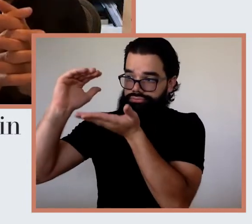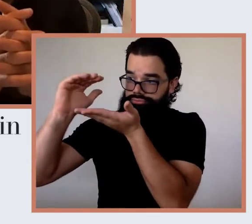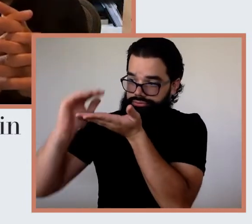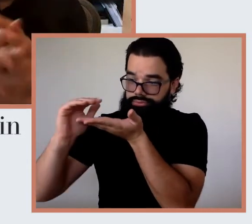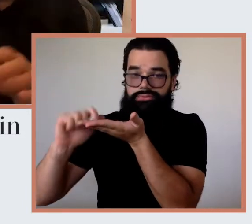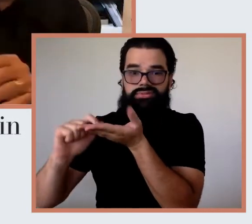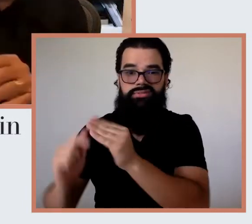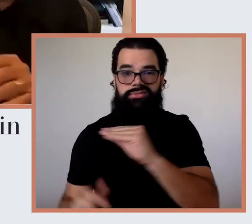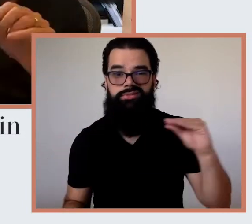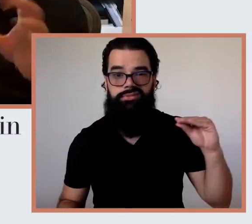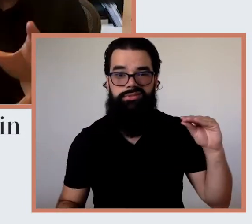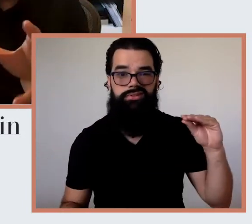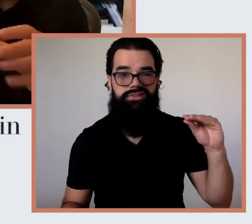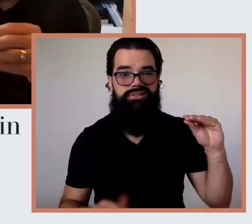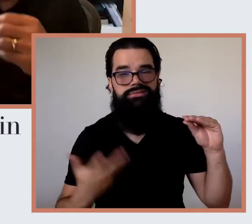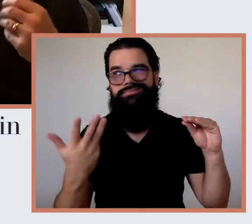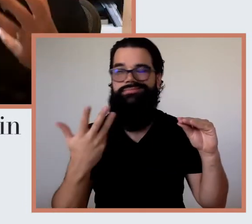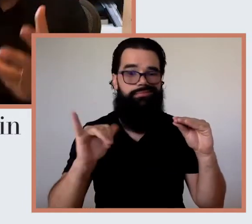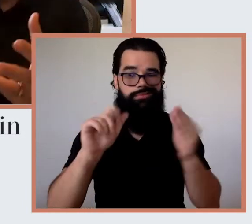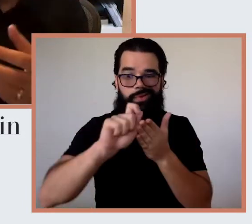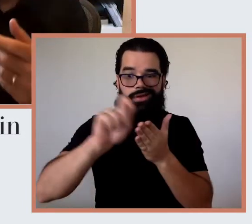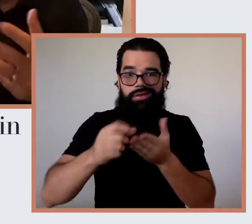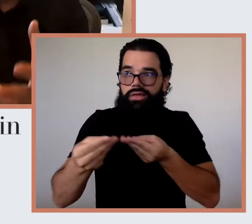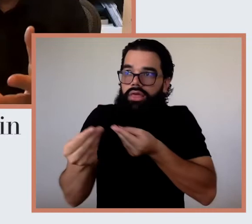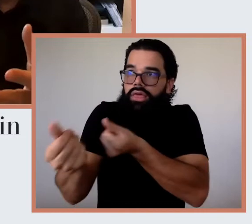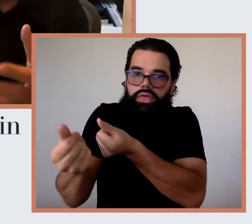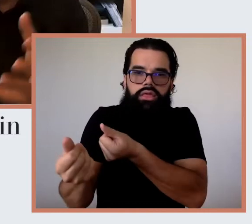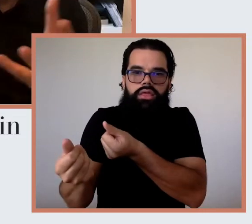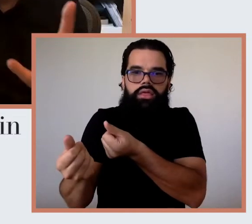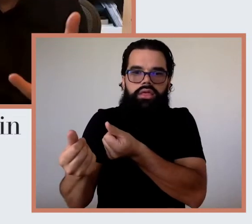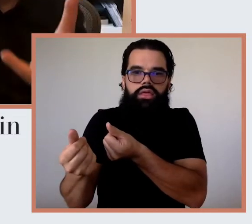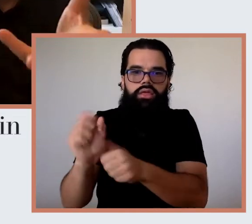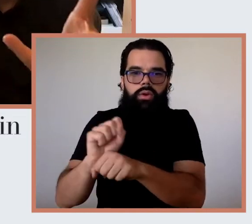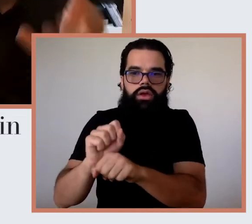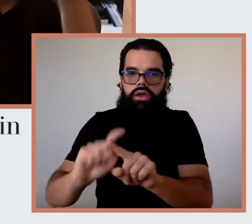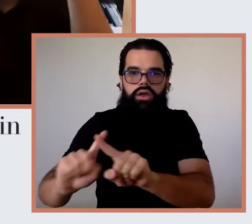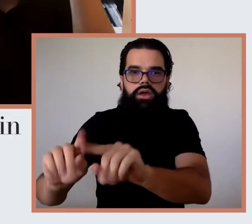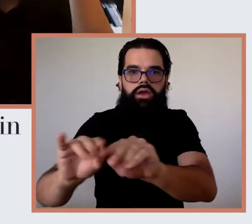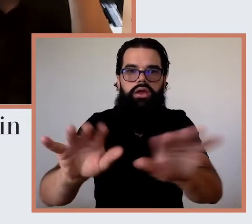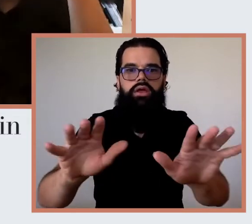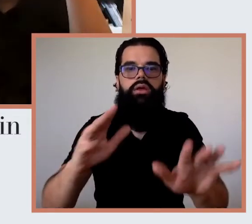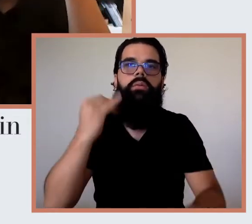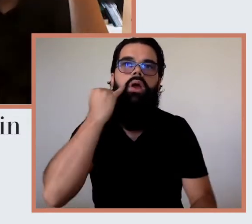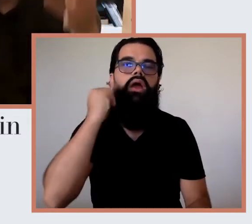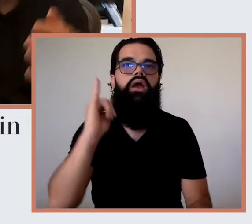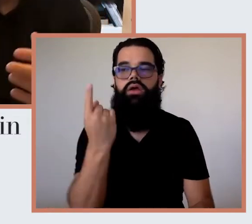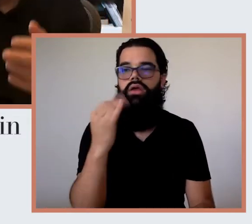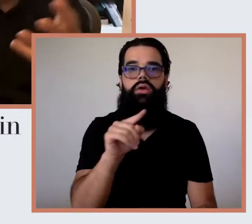meaning everybody's getting cheaper with what they're paying their writers, so let's assume for just a moment, we have partners and let's assume for just a moment